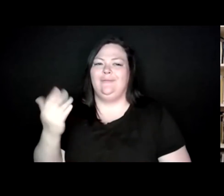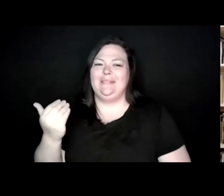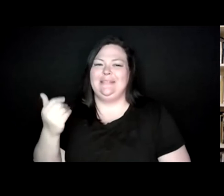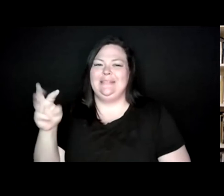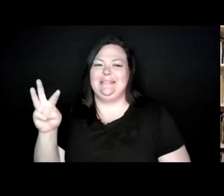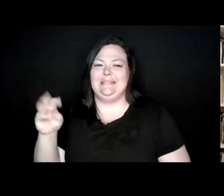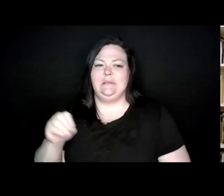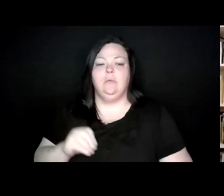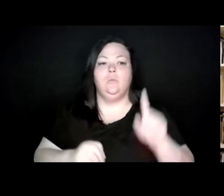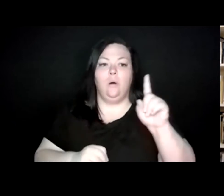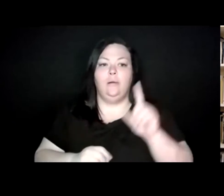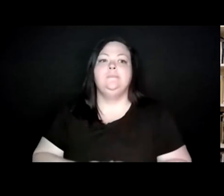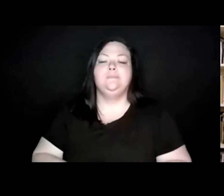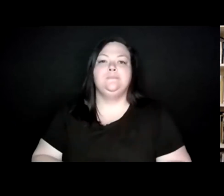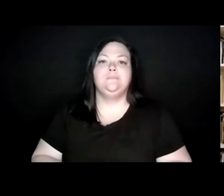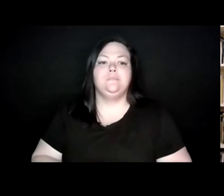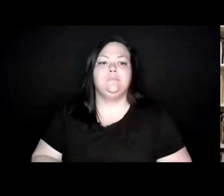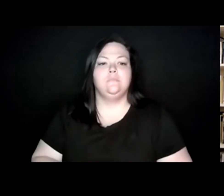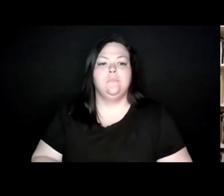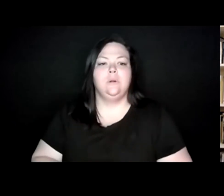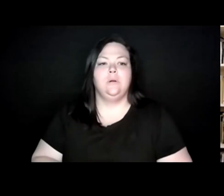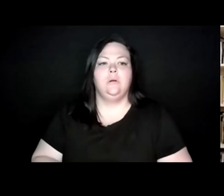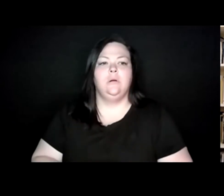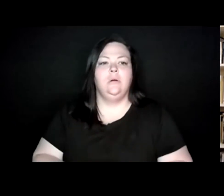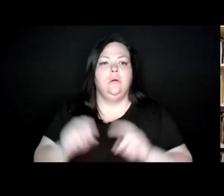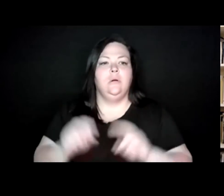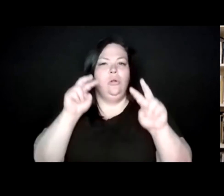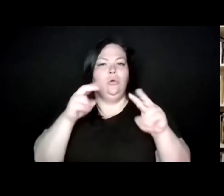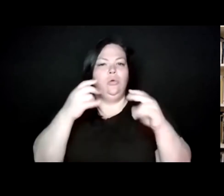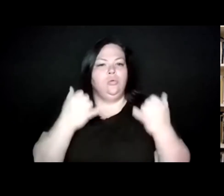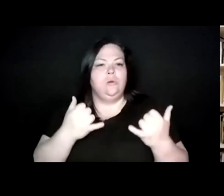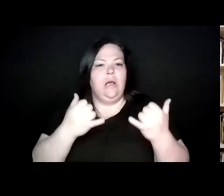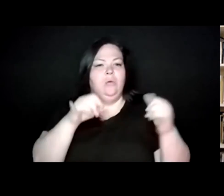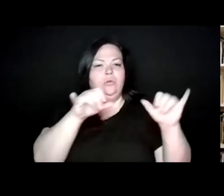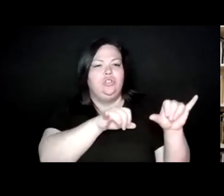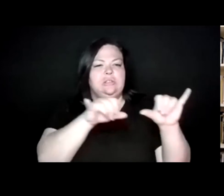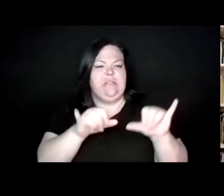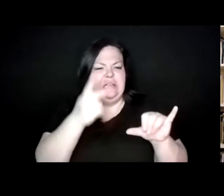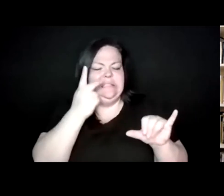[I.] Looking at you now is like/ seeing a god or a king/